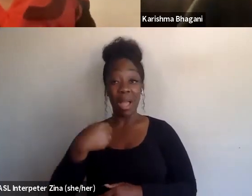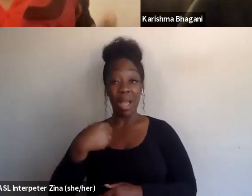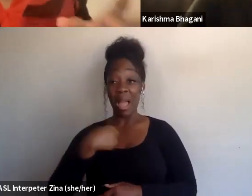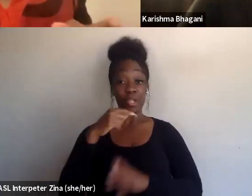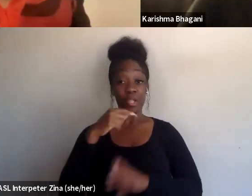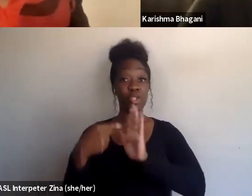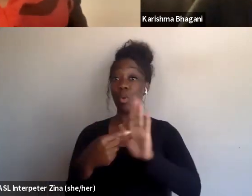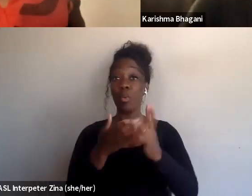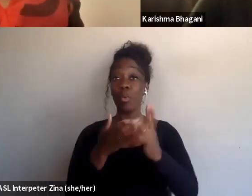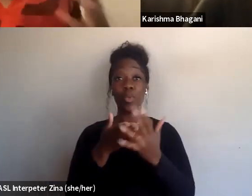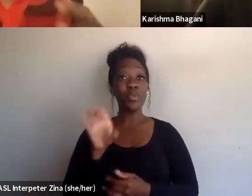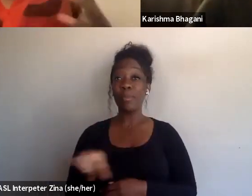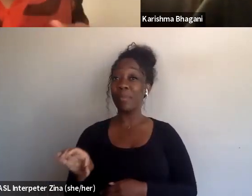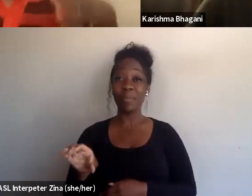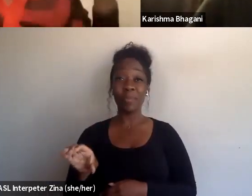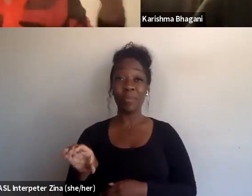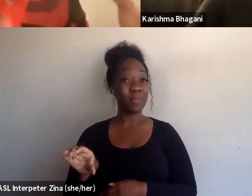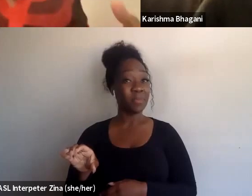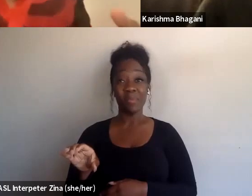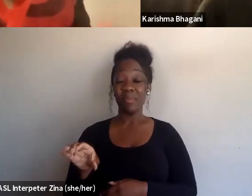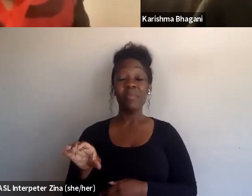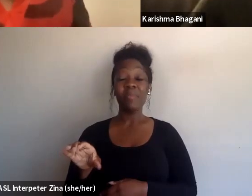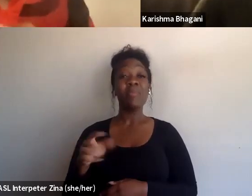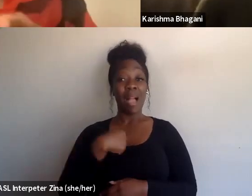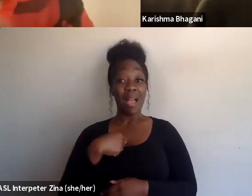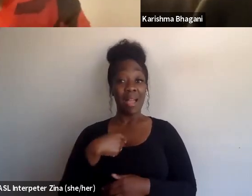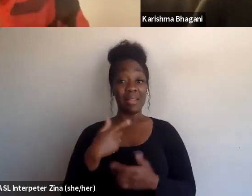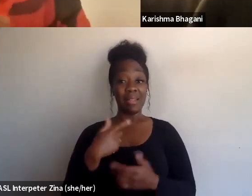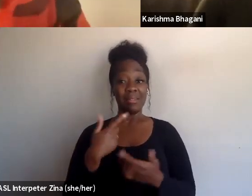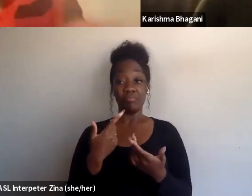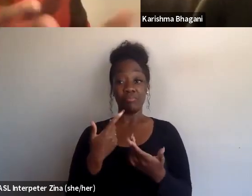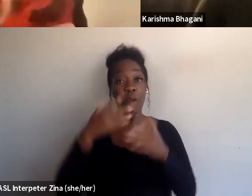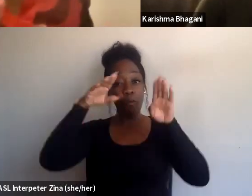So part of the exploring for me was how it's recorded and how we experiment